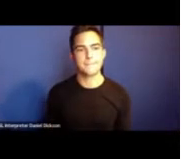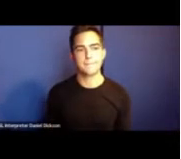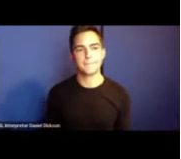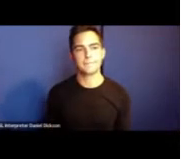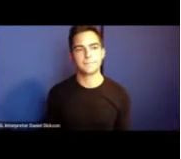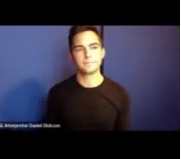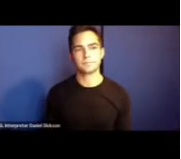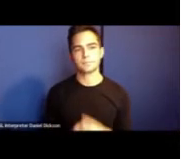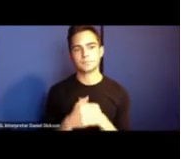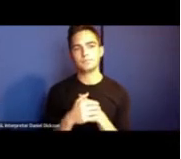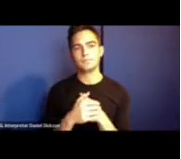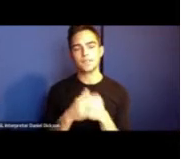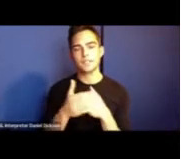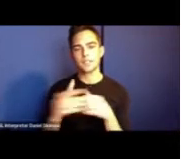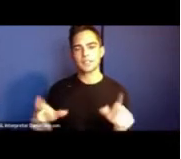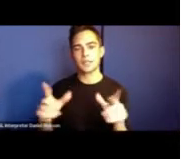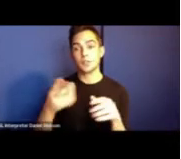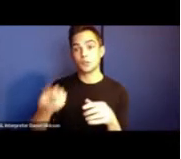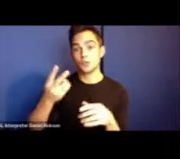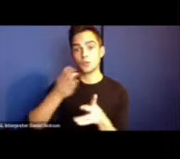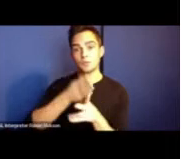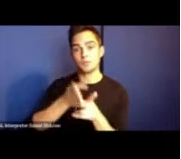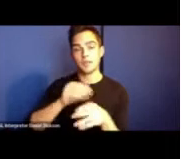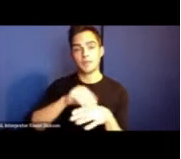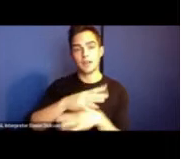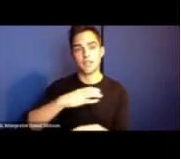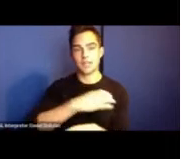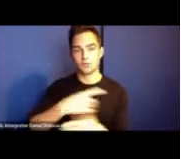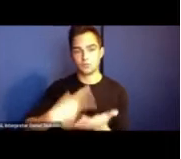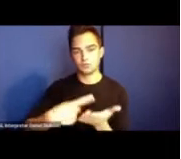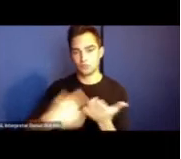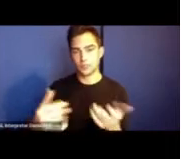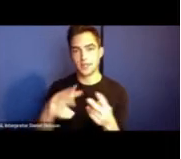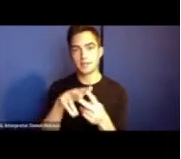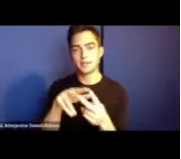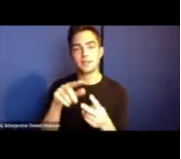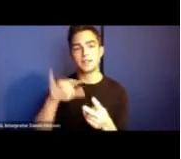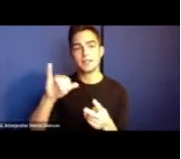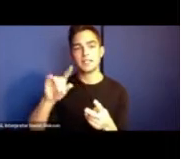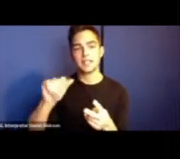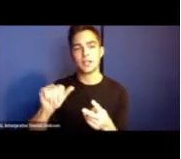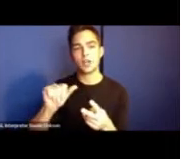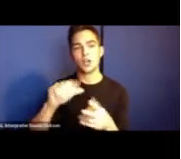So the two main advisory councils that we're going to talk about today are the Indiana Recovery Council and the